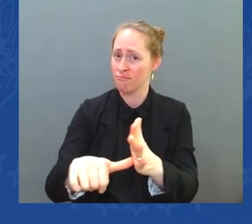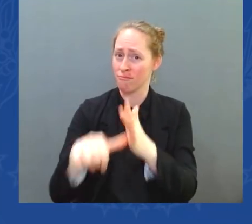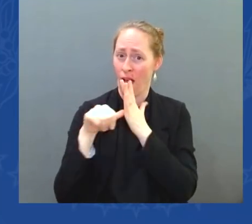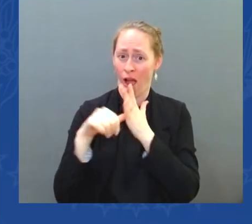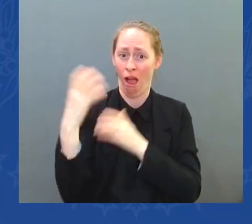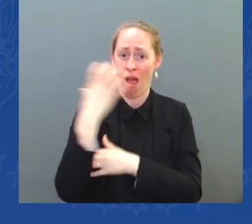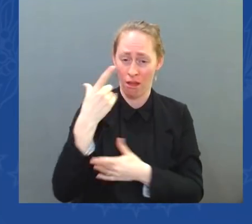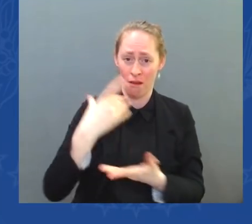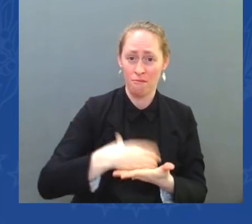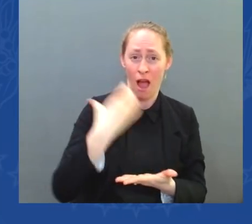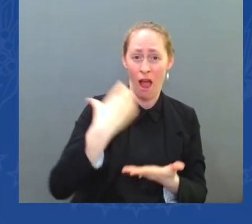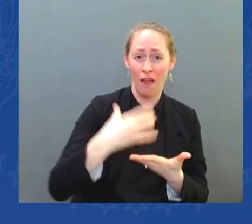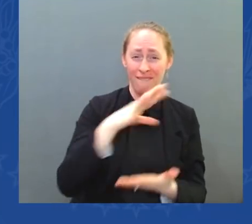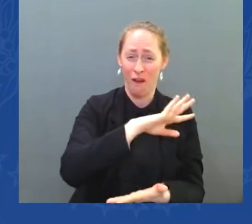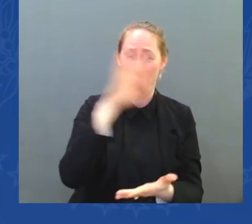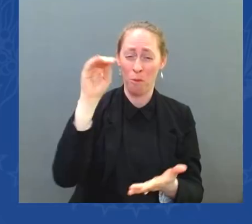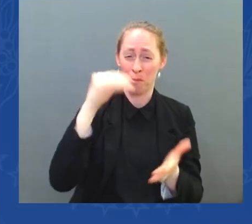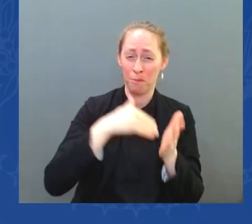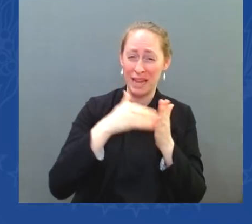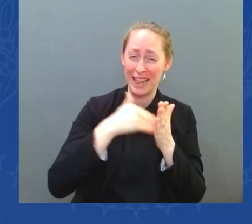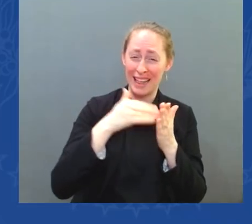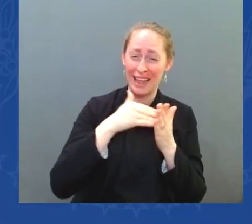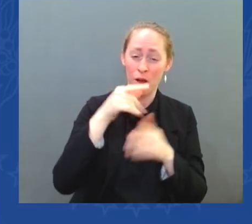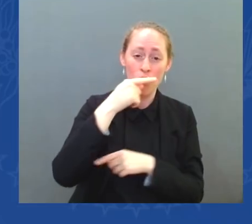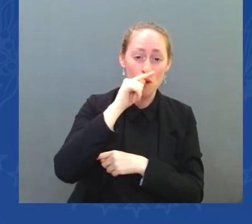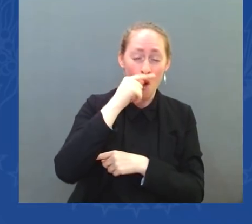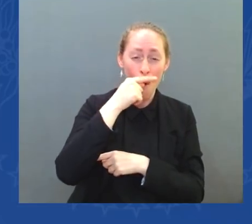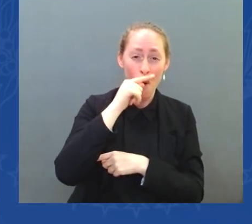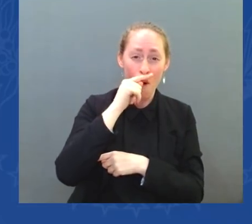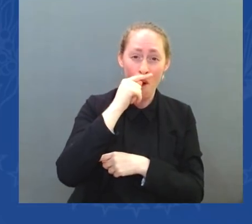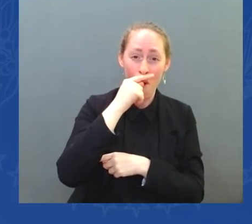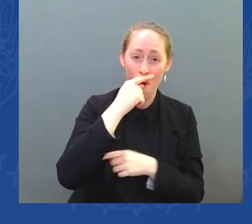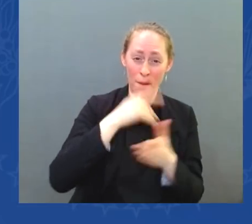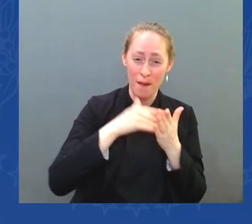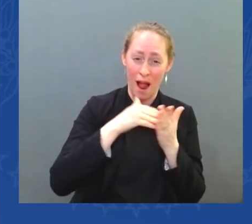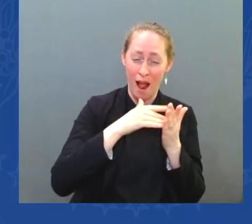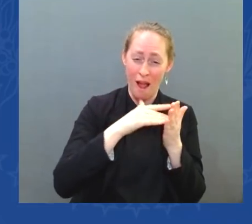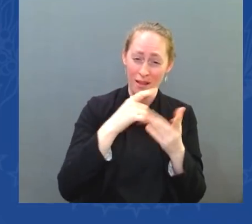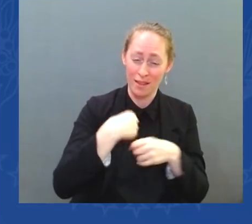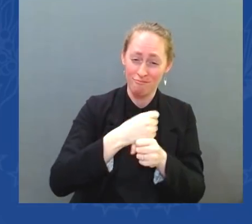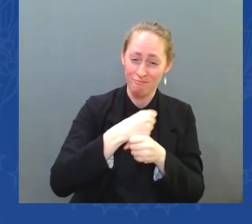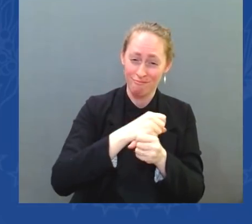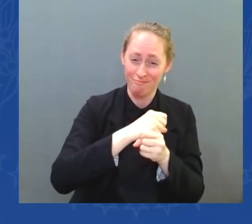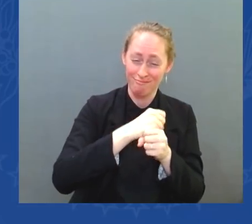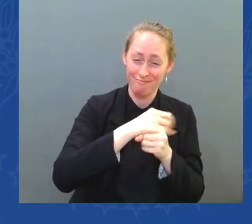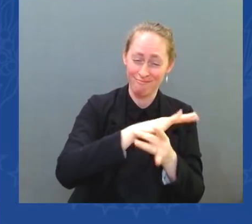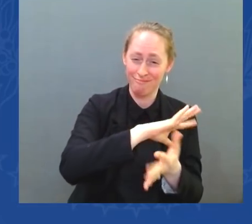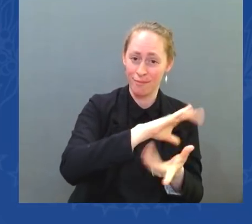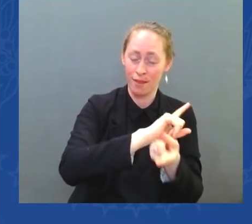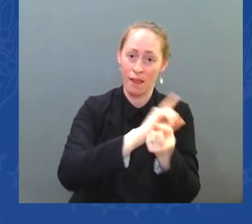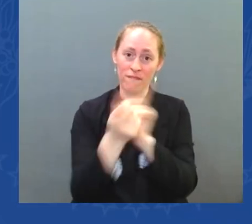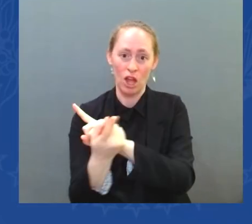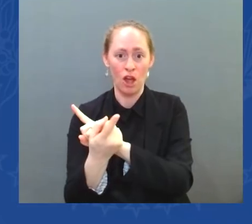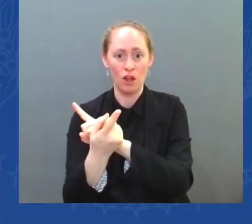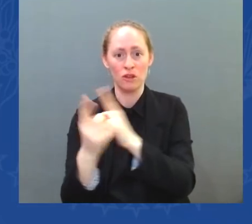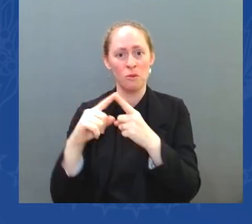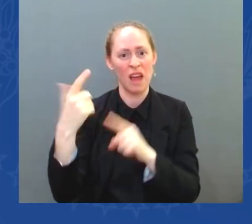That's a lot of gallons. We want to see facilities like this all over the Midwest, and here's why: First, it supports farms.